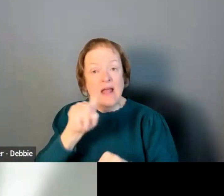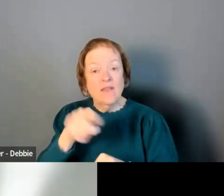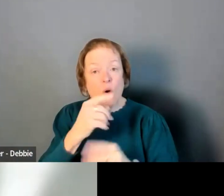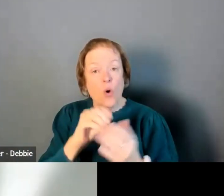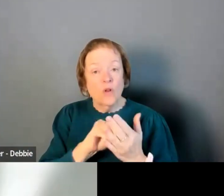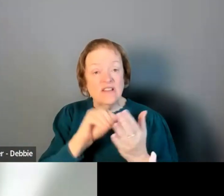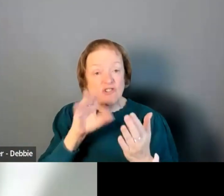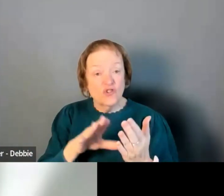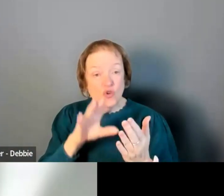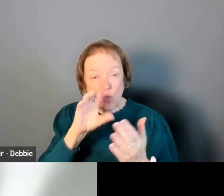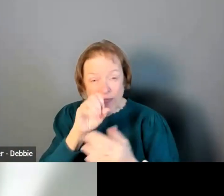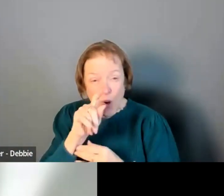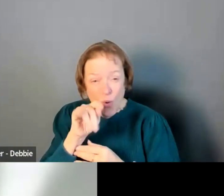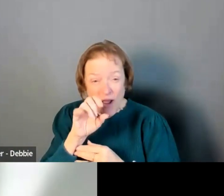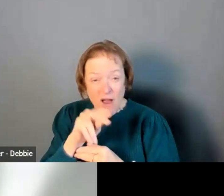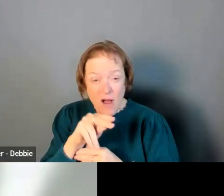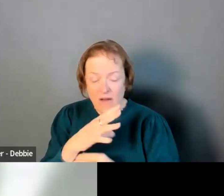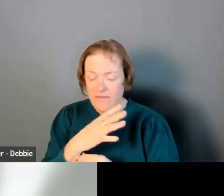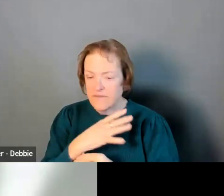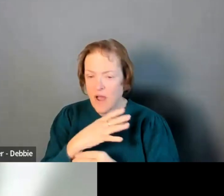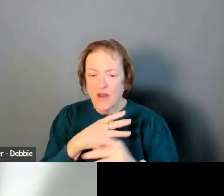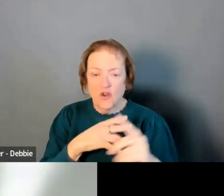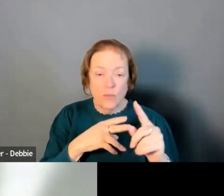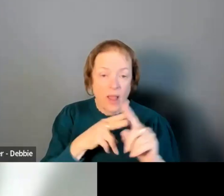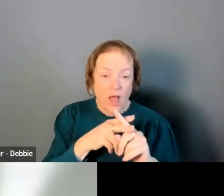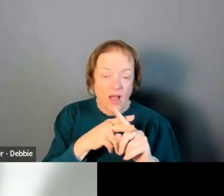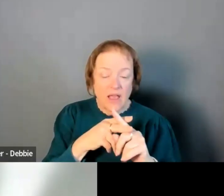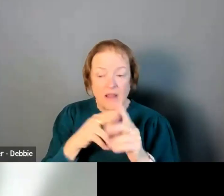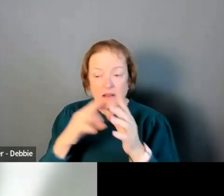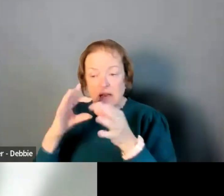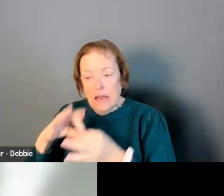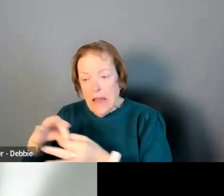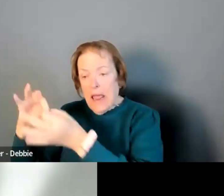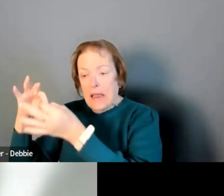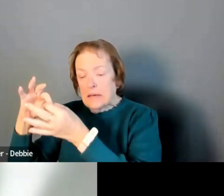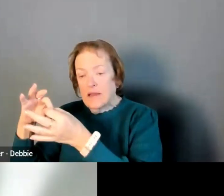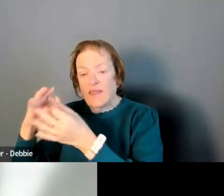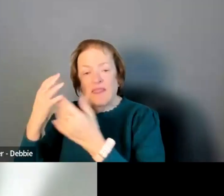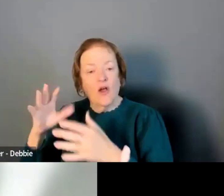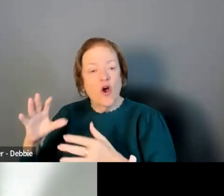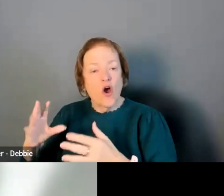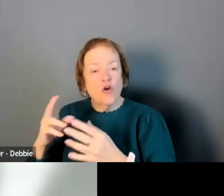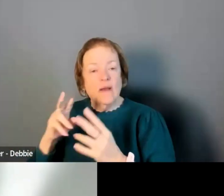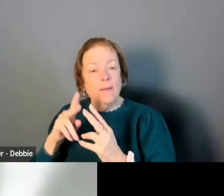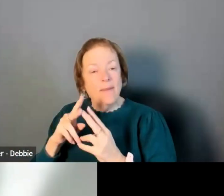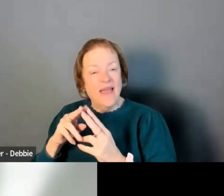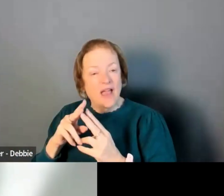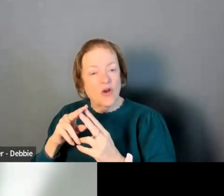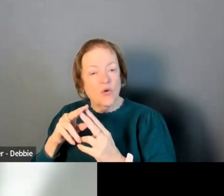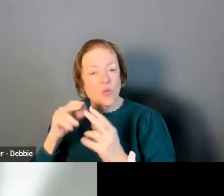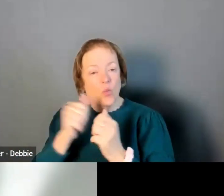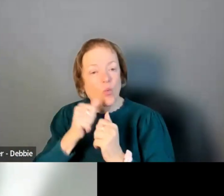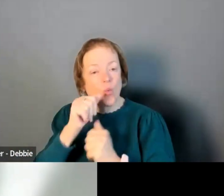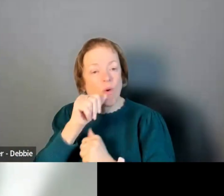You plug it in, you connect them here, they are already paired to the EduMic, you hit connect, and now they are paired to the phone access system